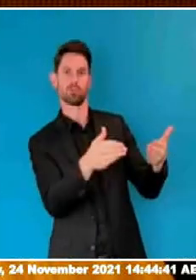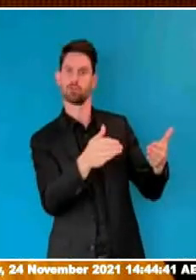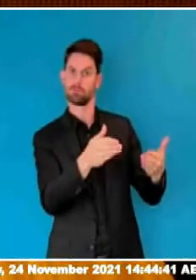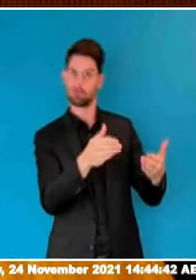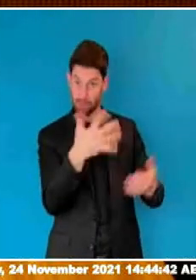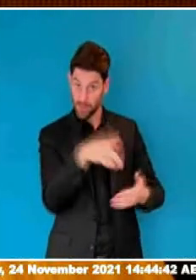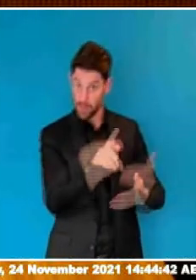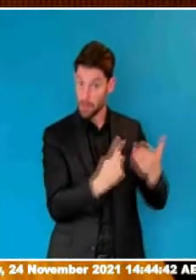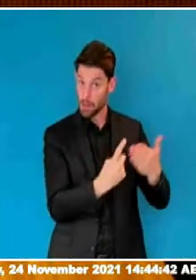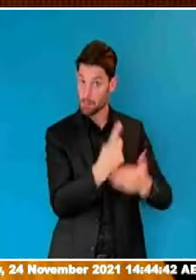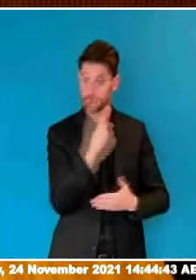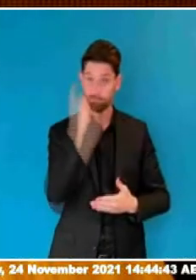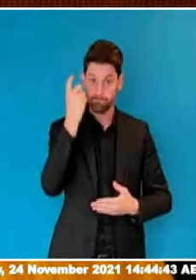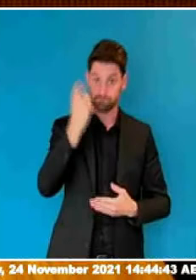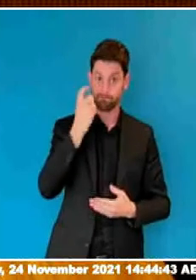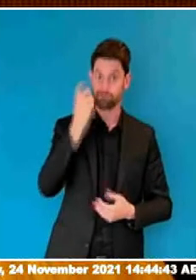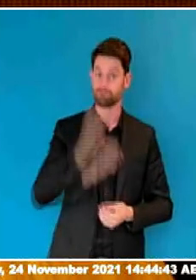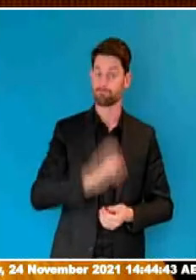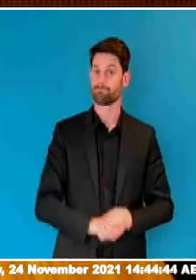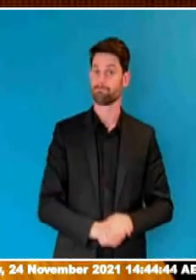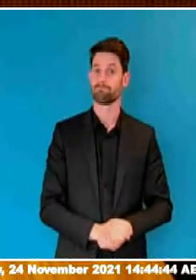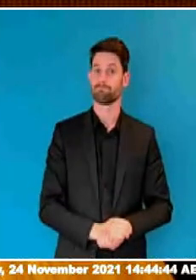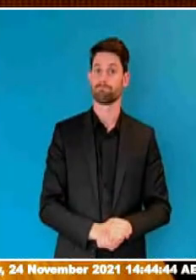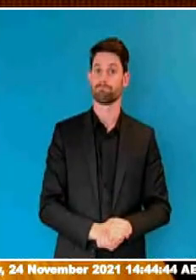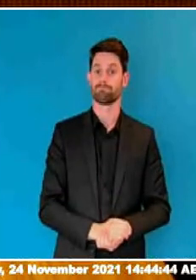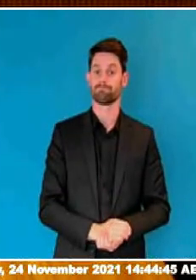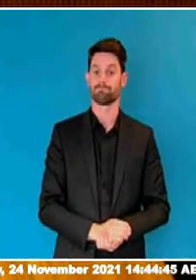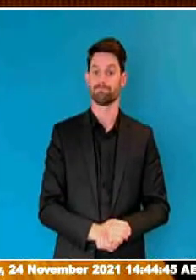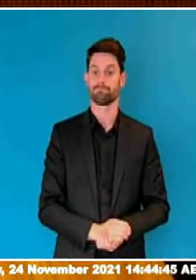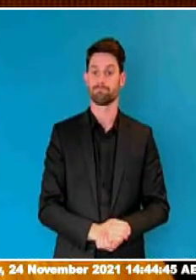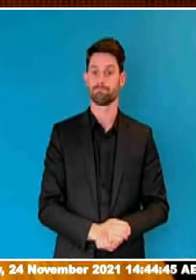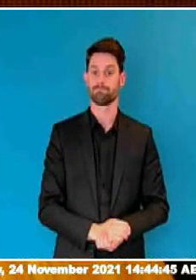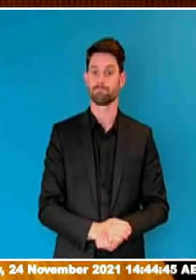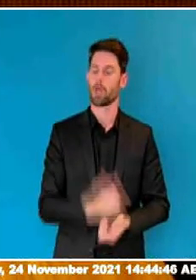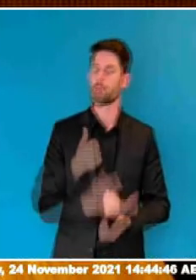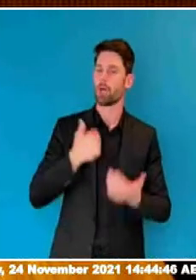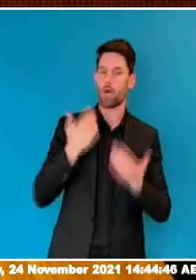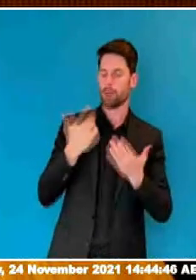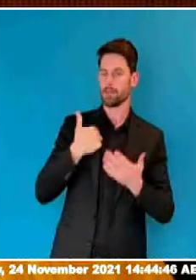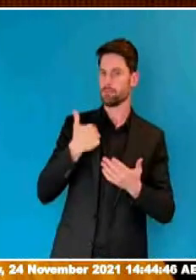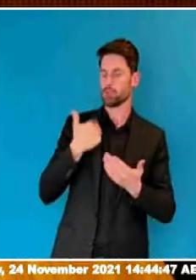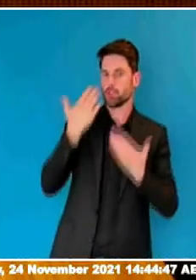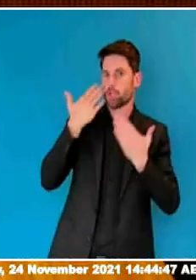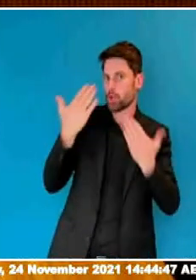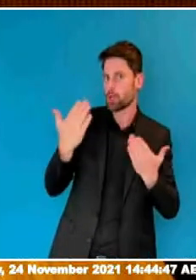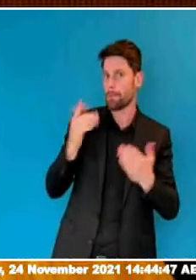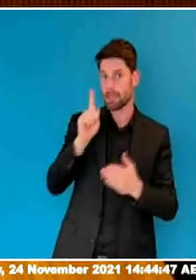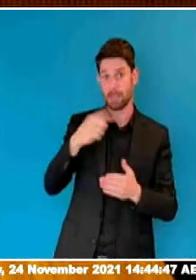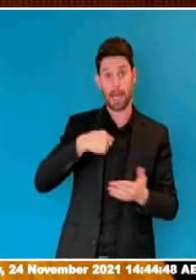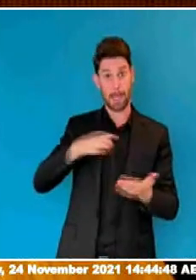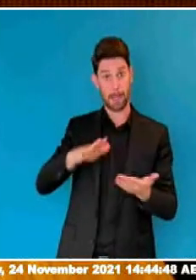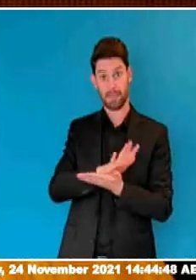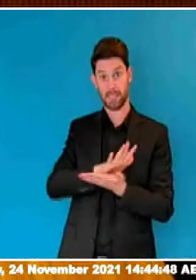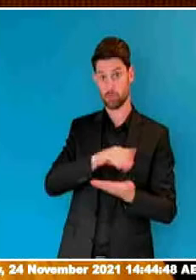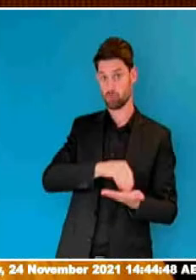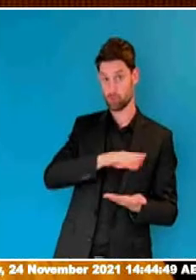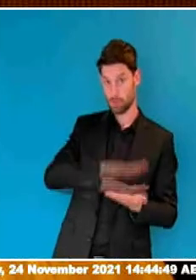work health and safety? I'm not aware of such instances but I will take that on notice, if I may, and